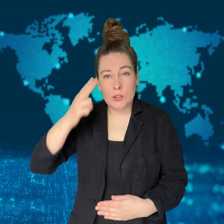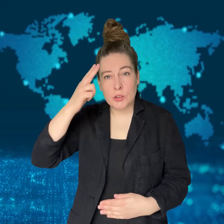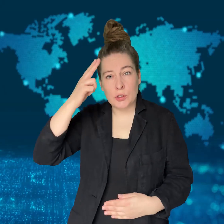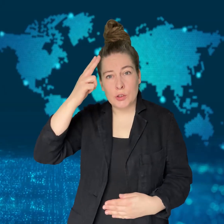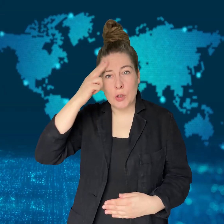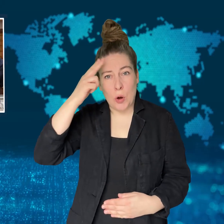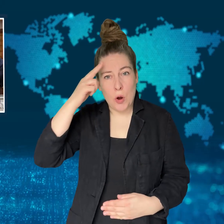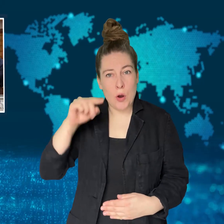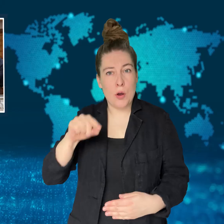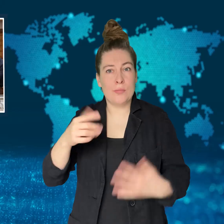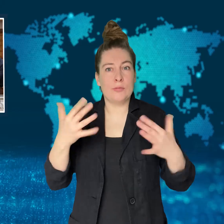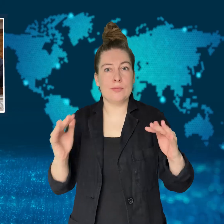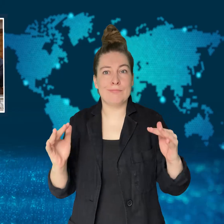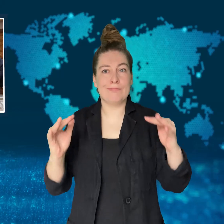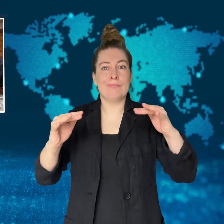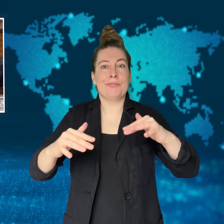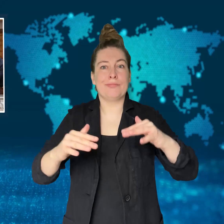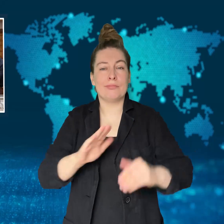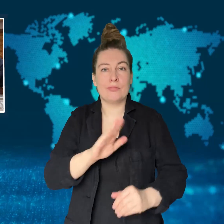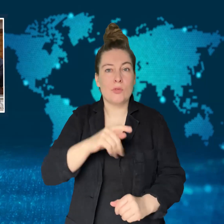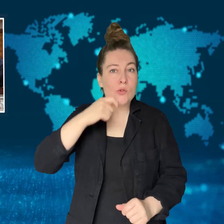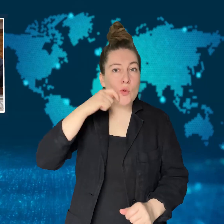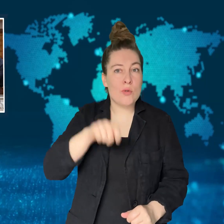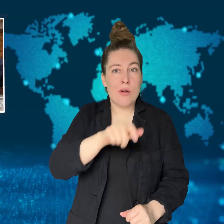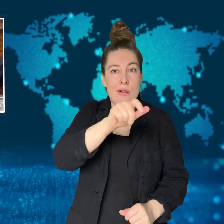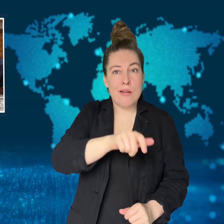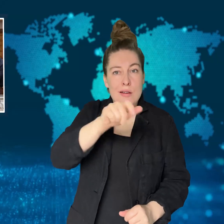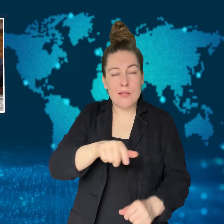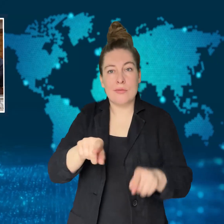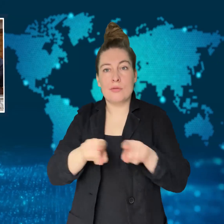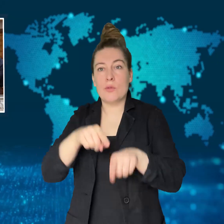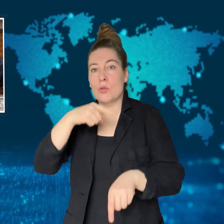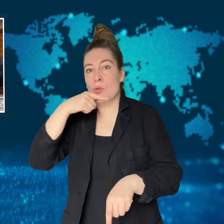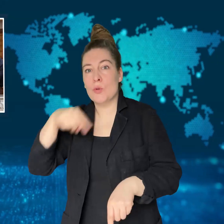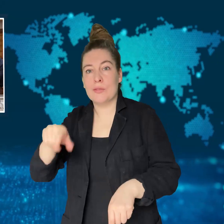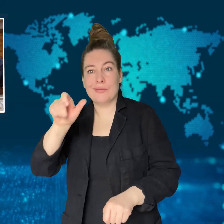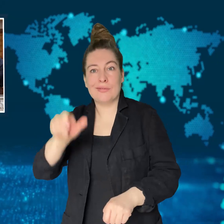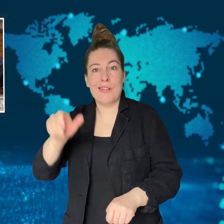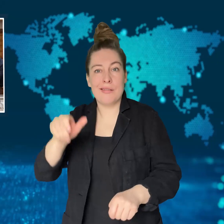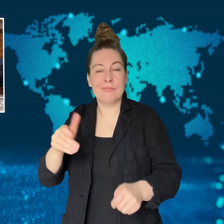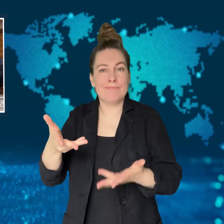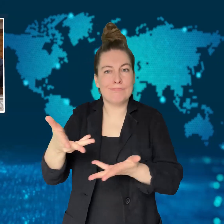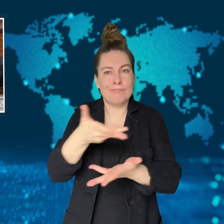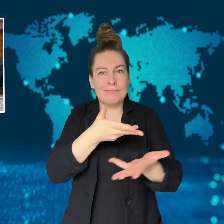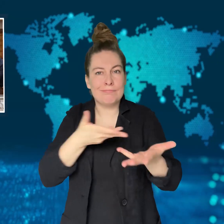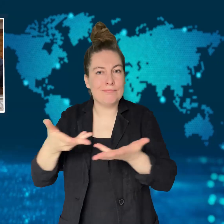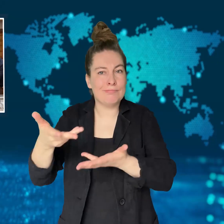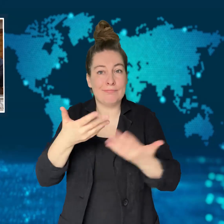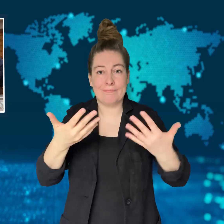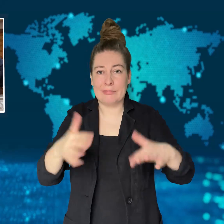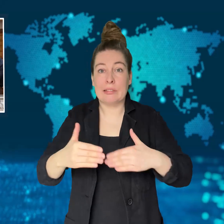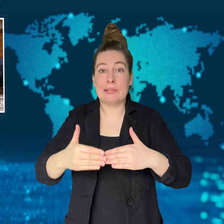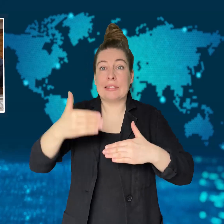After meeting with Ukrainians about a possible ceasefire,